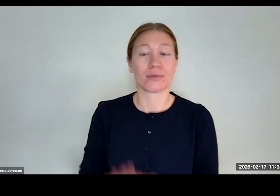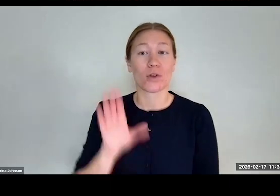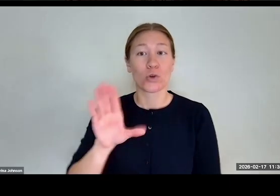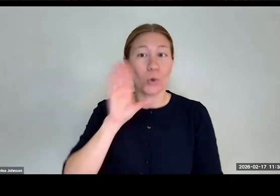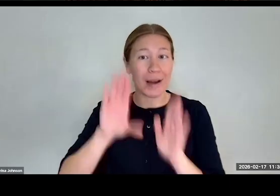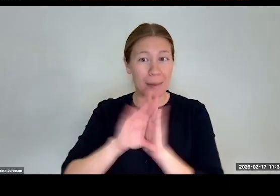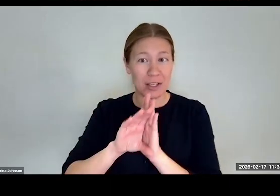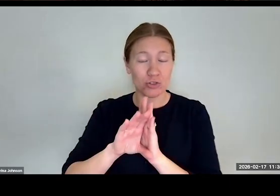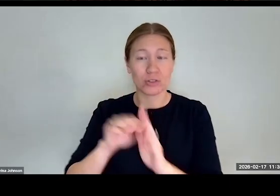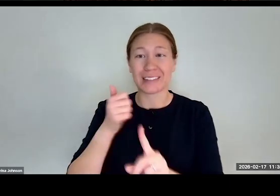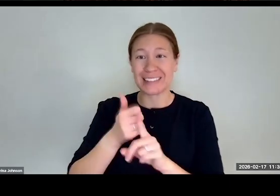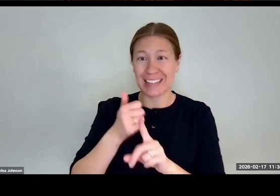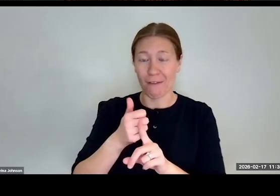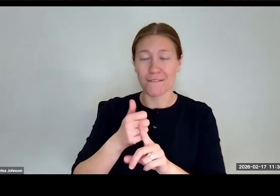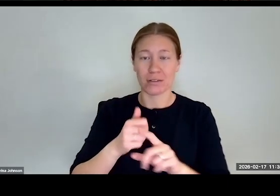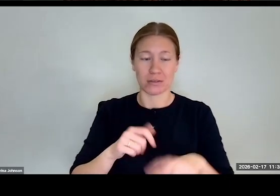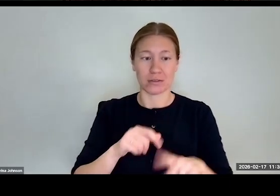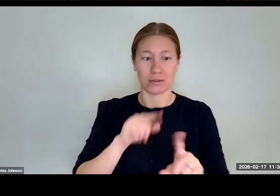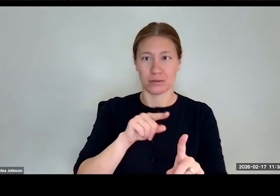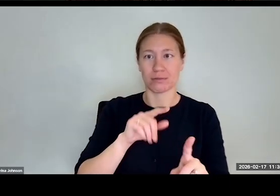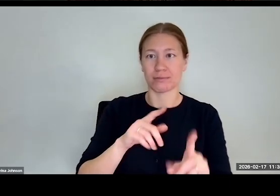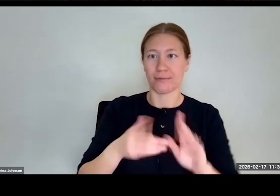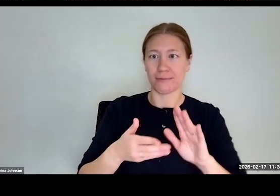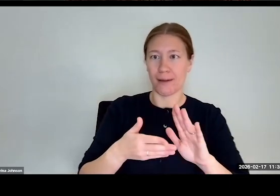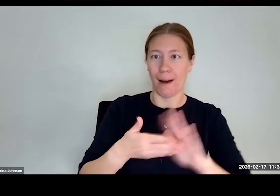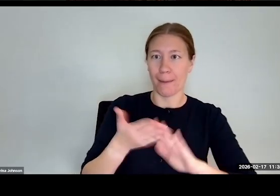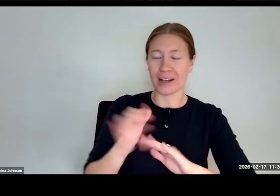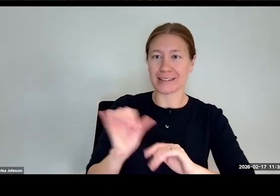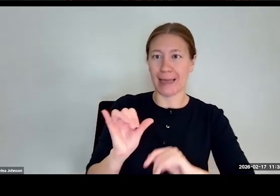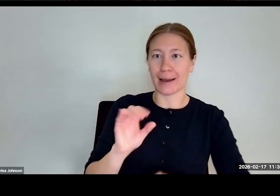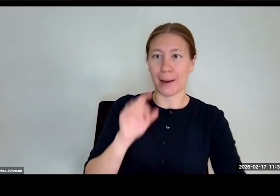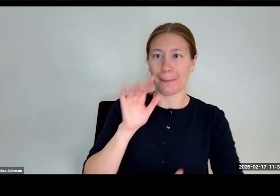as a button or a link to somewhere else, what your alt text should be communicating is where